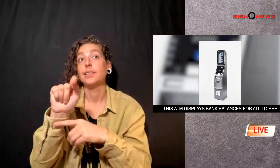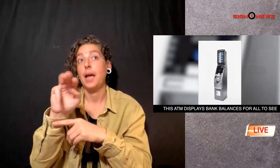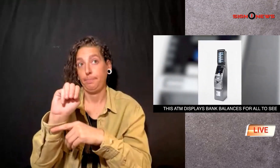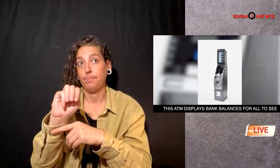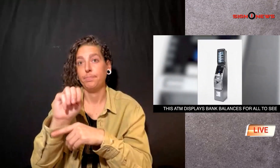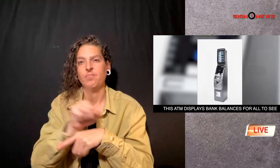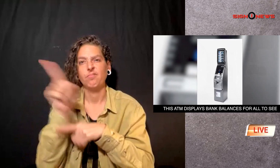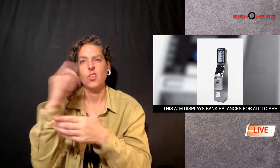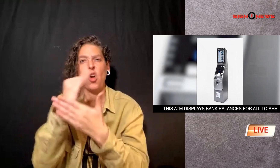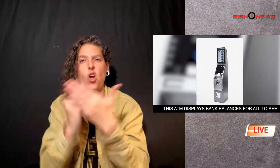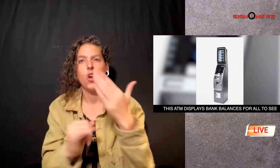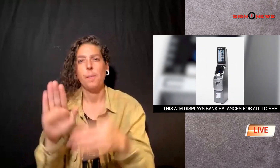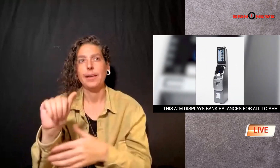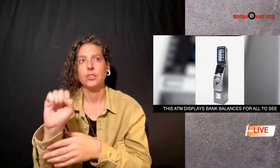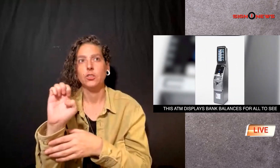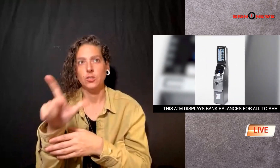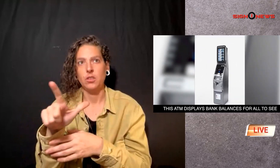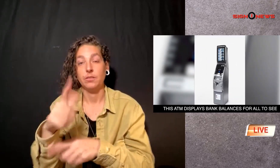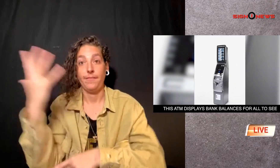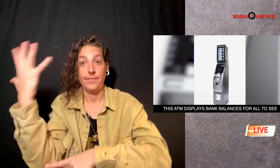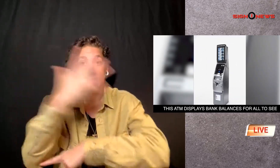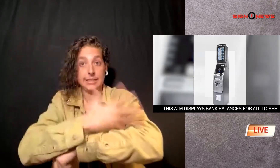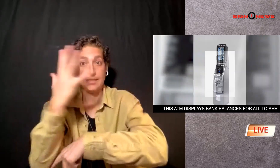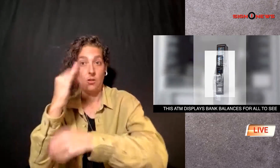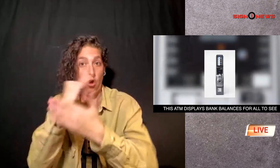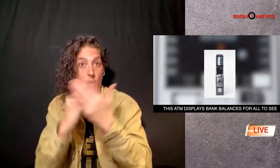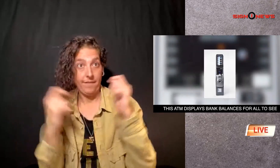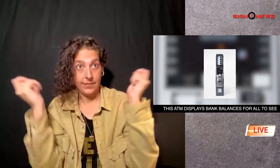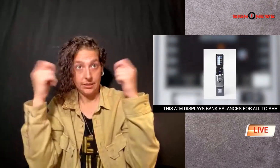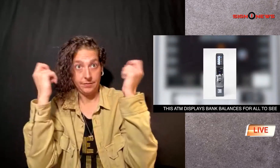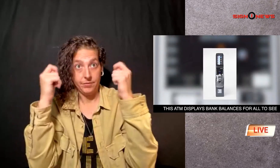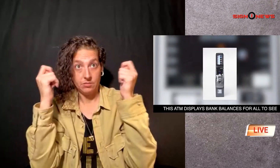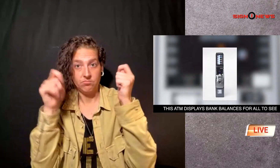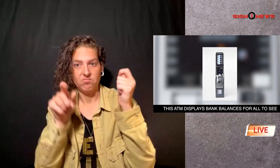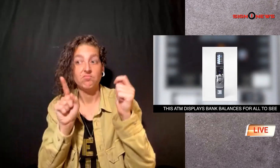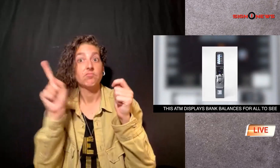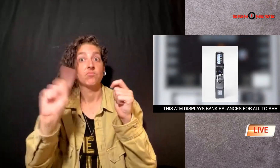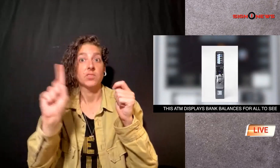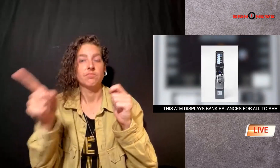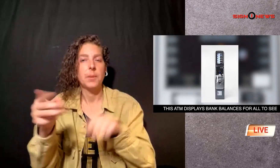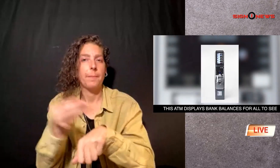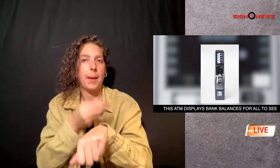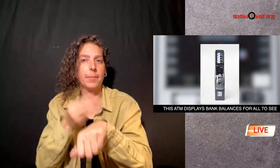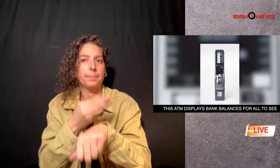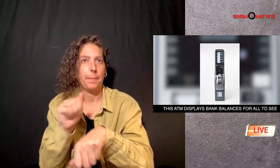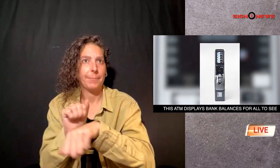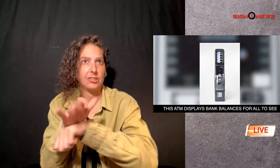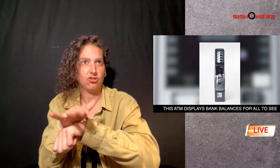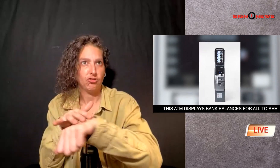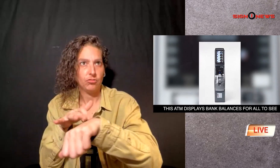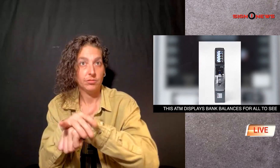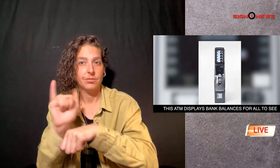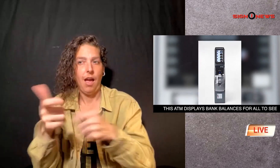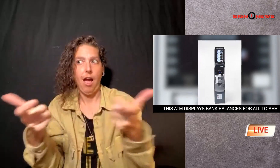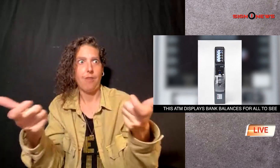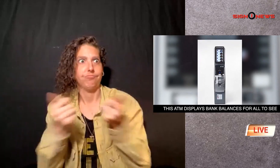the ATM at Art Basel that is a five day art festival in Miami Beach that attracts super